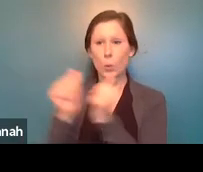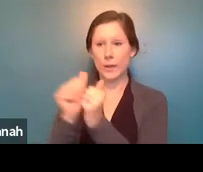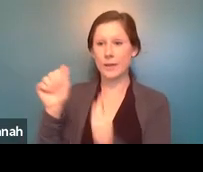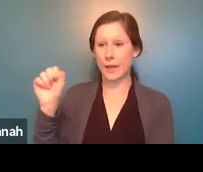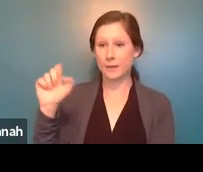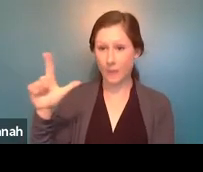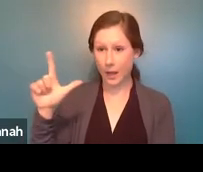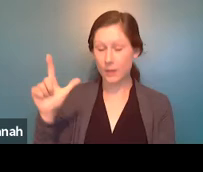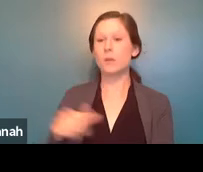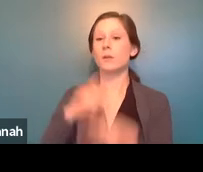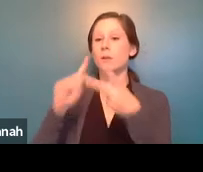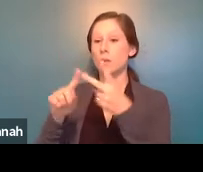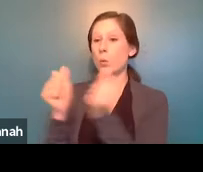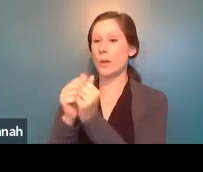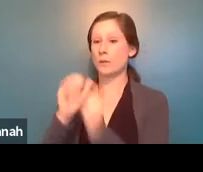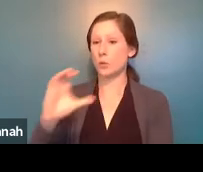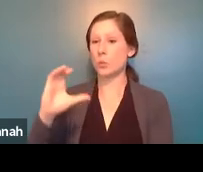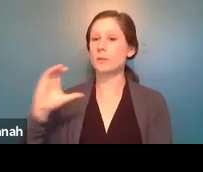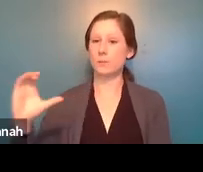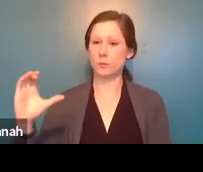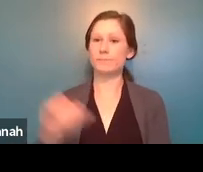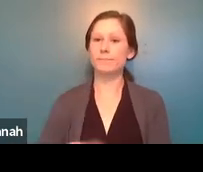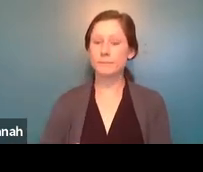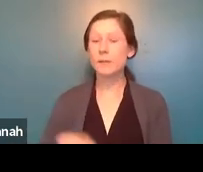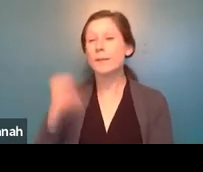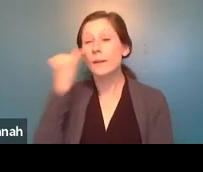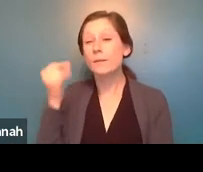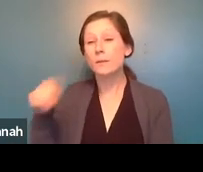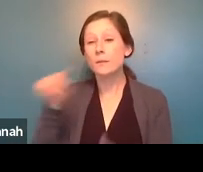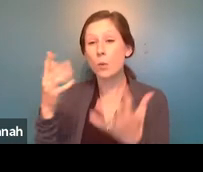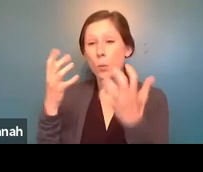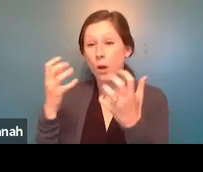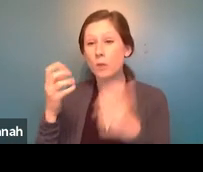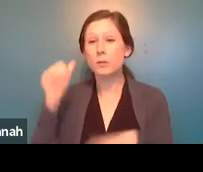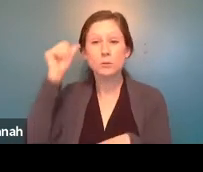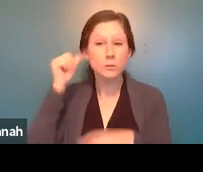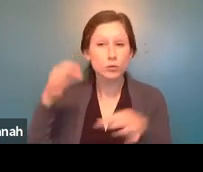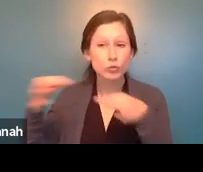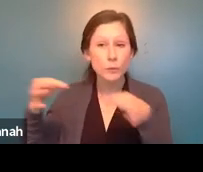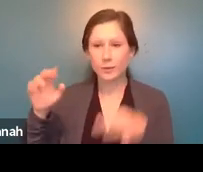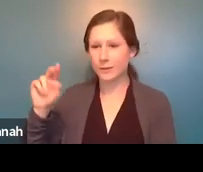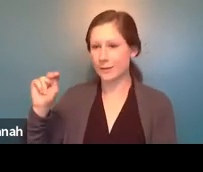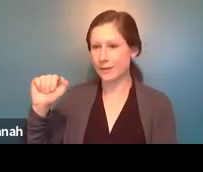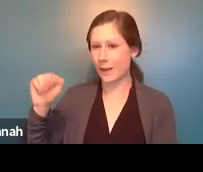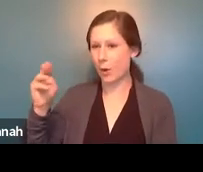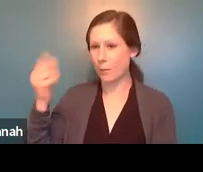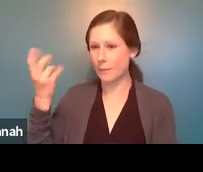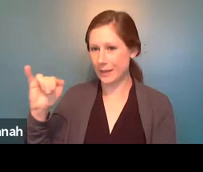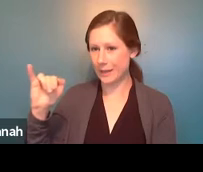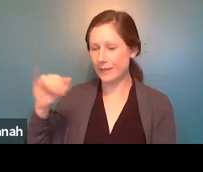captions. And if you'd like audio description. Naomi, I know that you will like that. And anybody else that wants audio